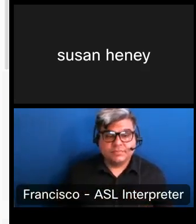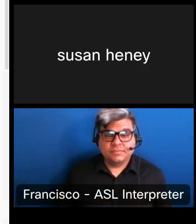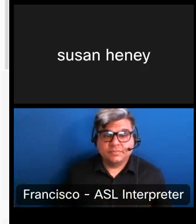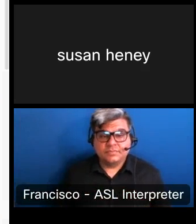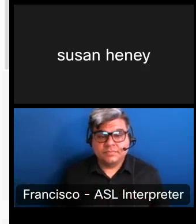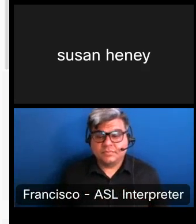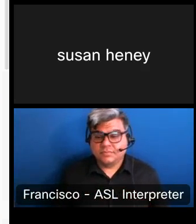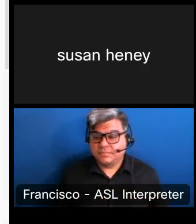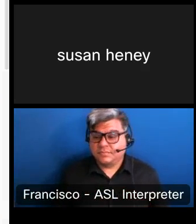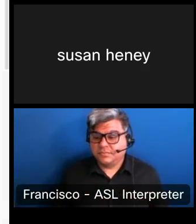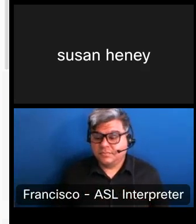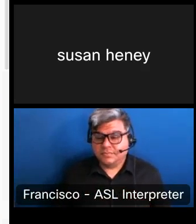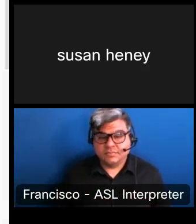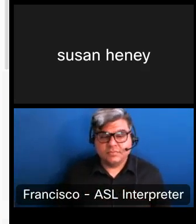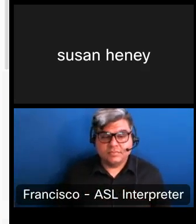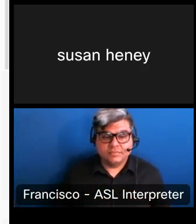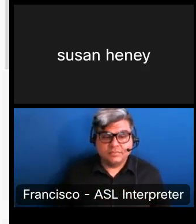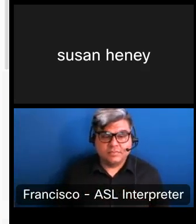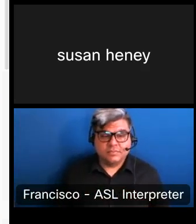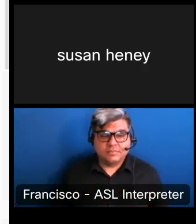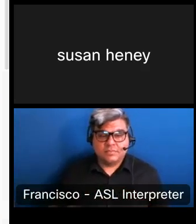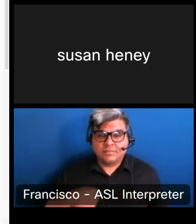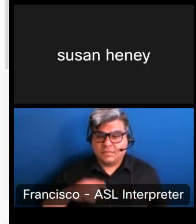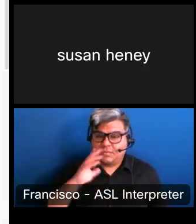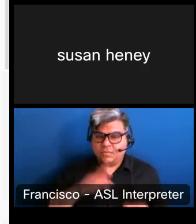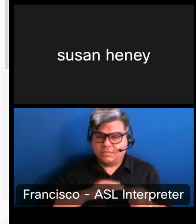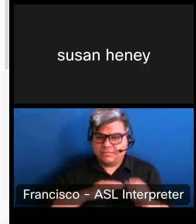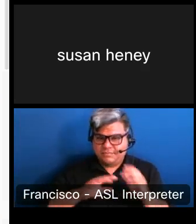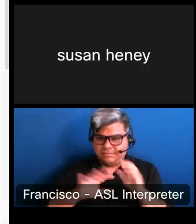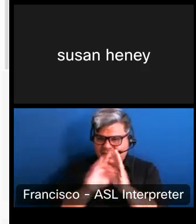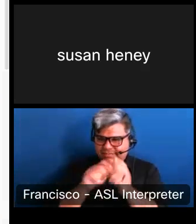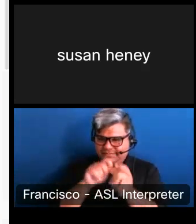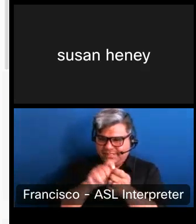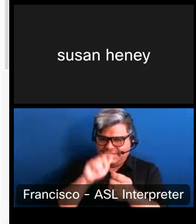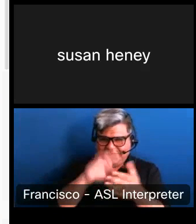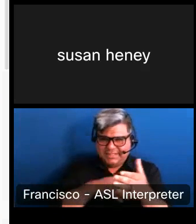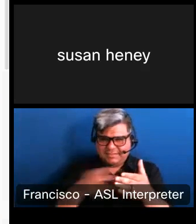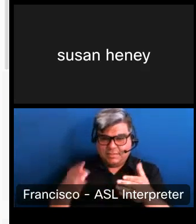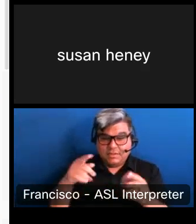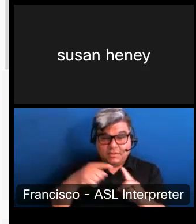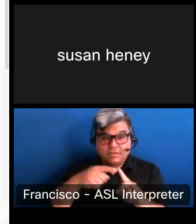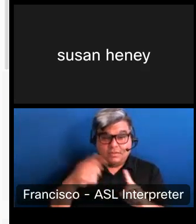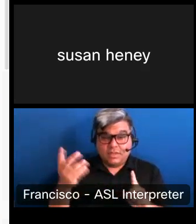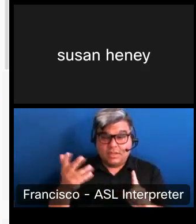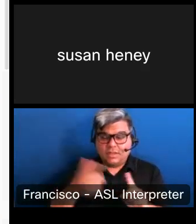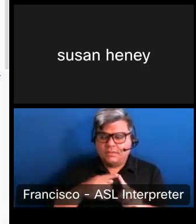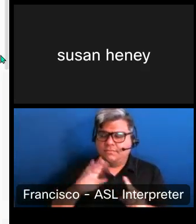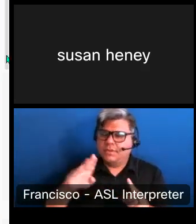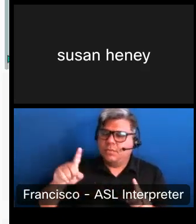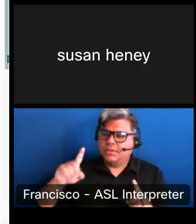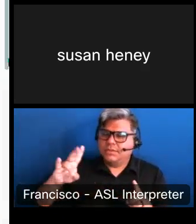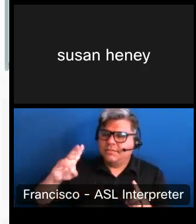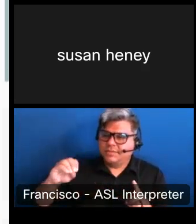I am going to select a particular table, which is B17006